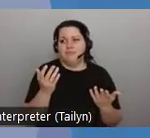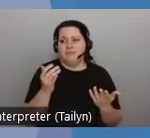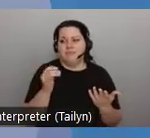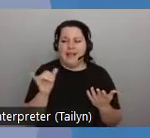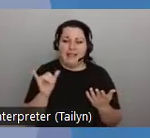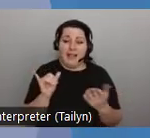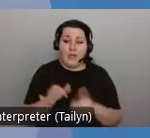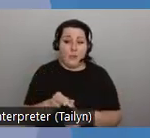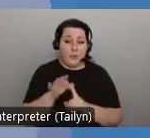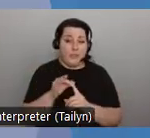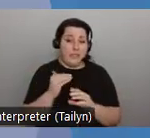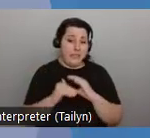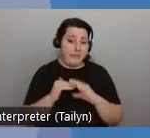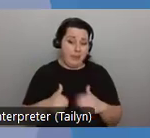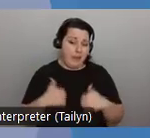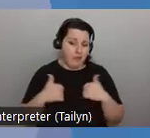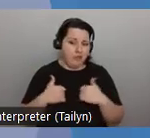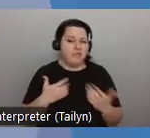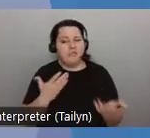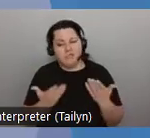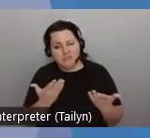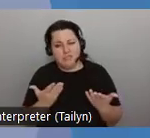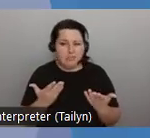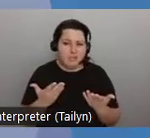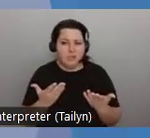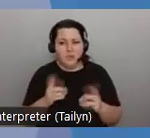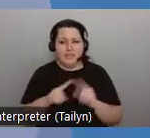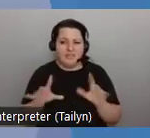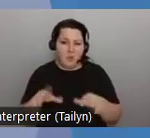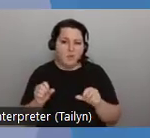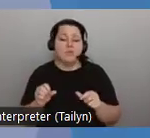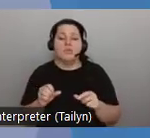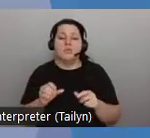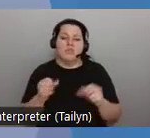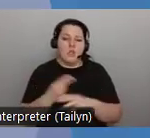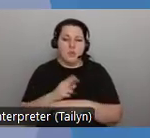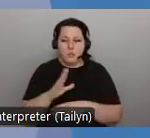be if it's a rather unique email or a different host, but